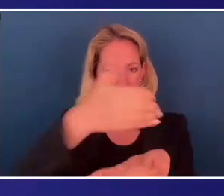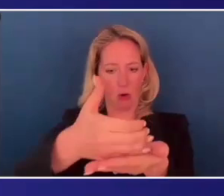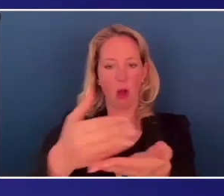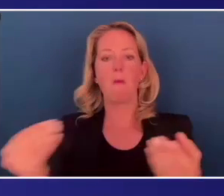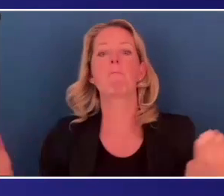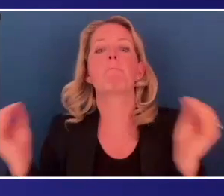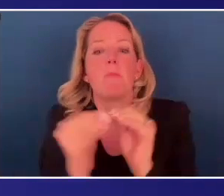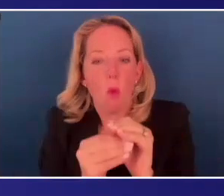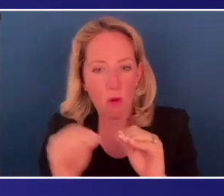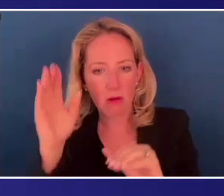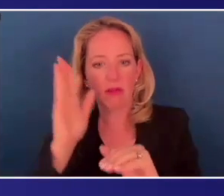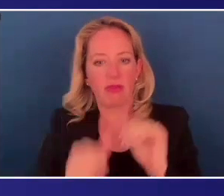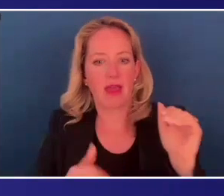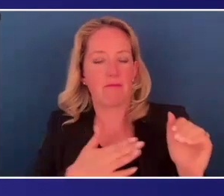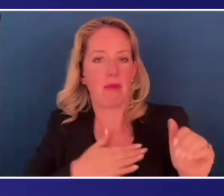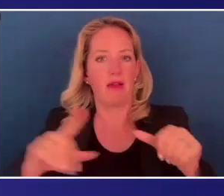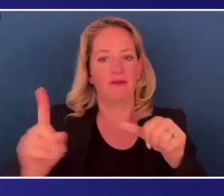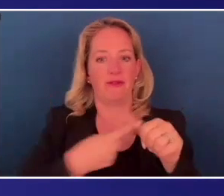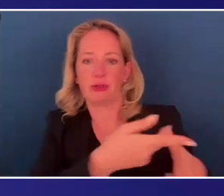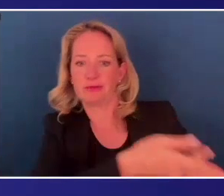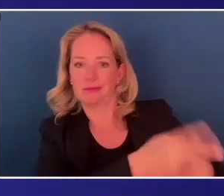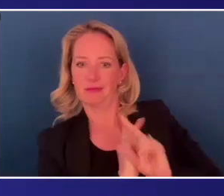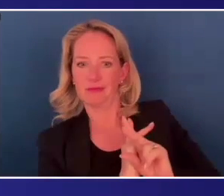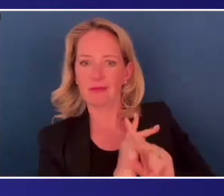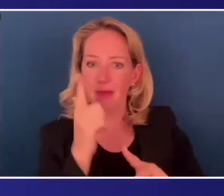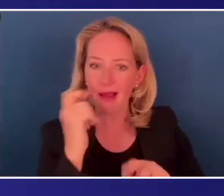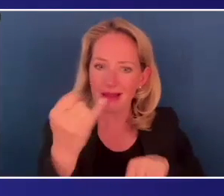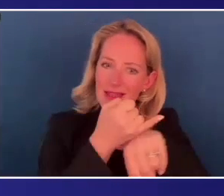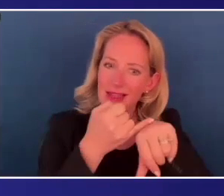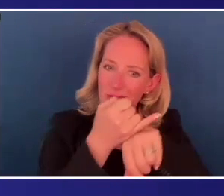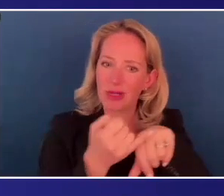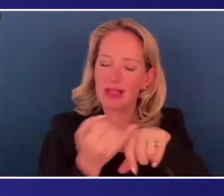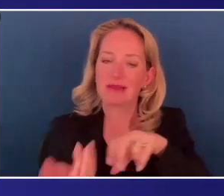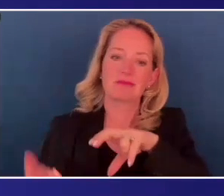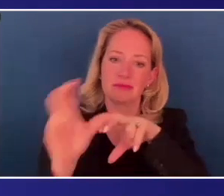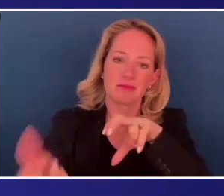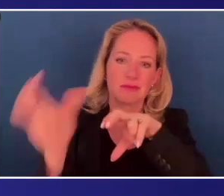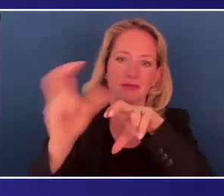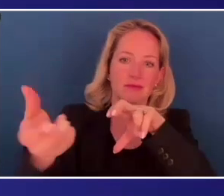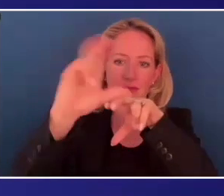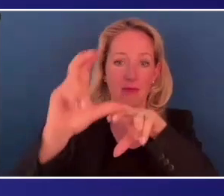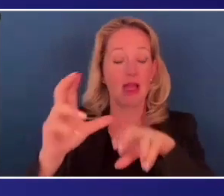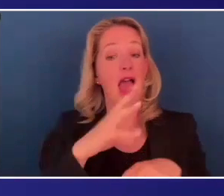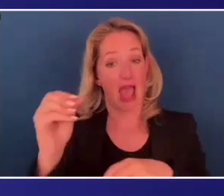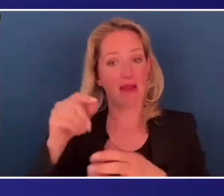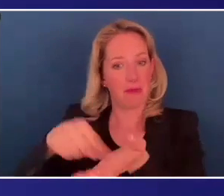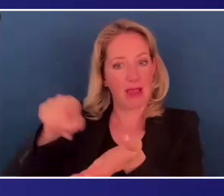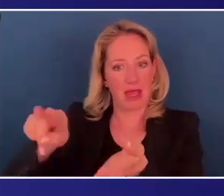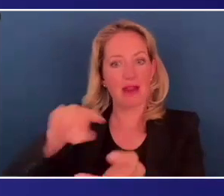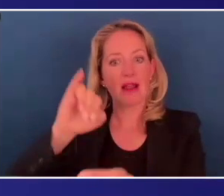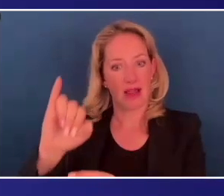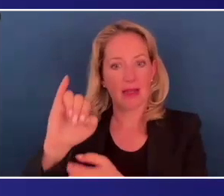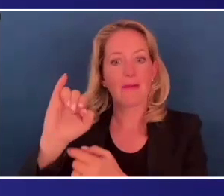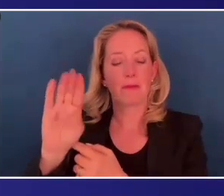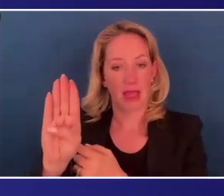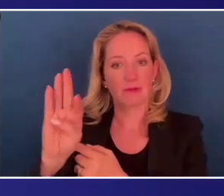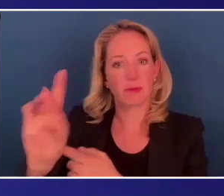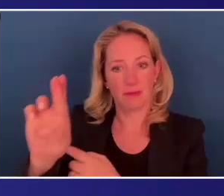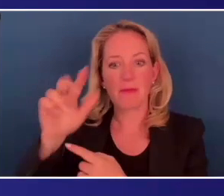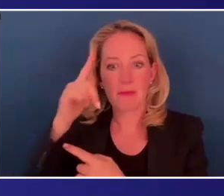Compounding and what my payment was set at based on income based repayment because our family was low income.